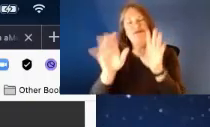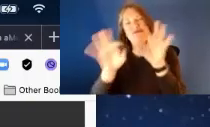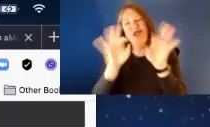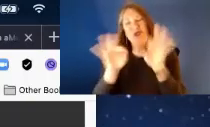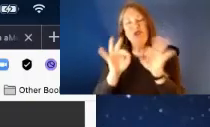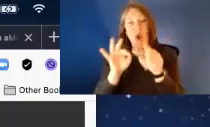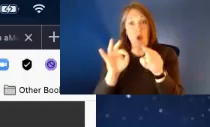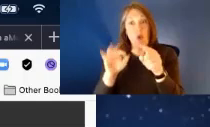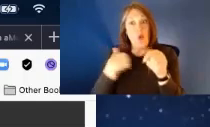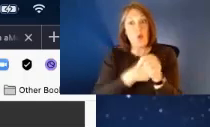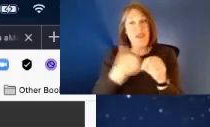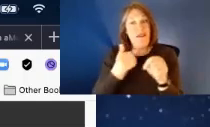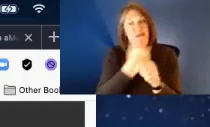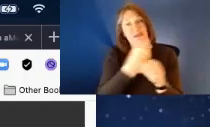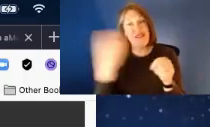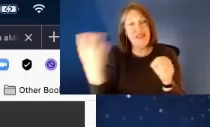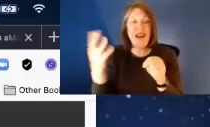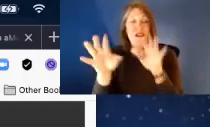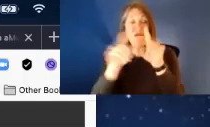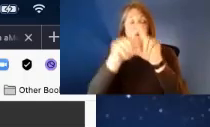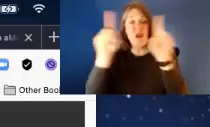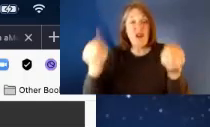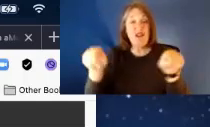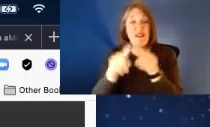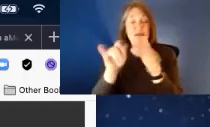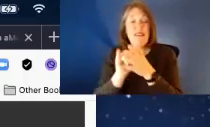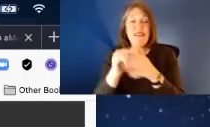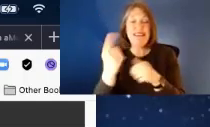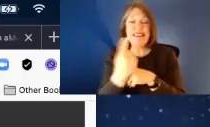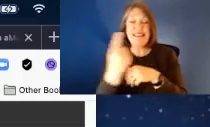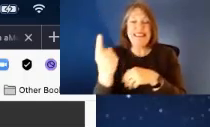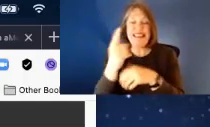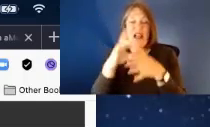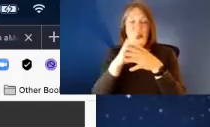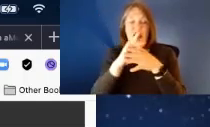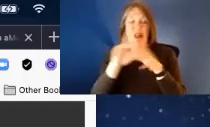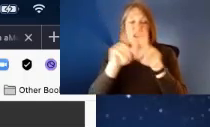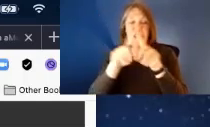starting down here, this is a single content box with a slideshow function.